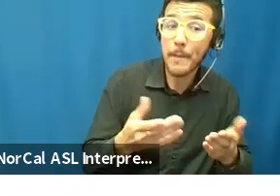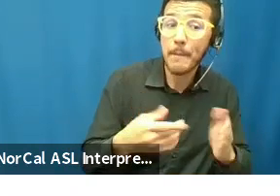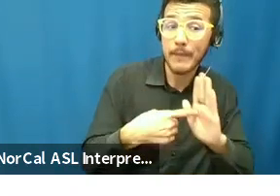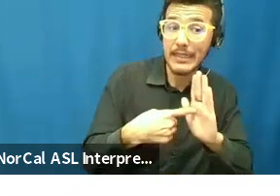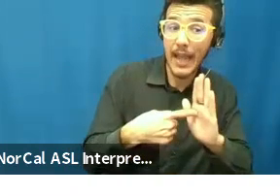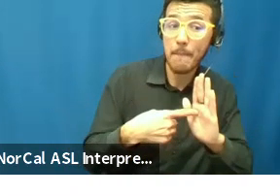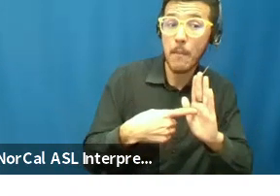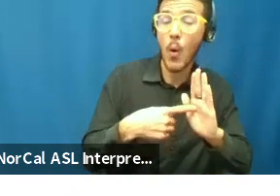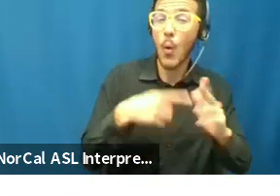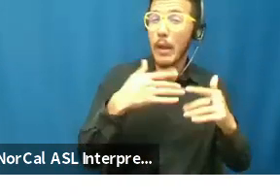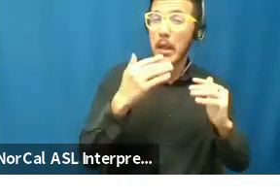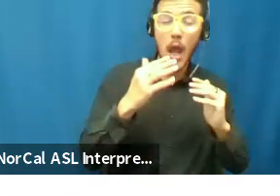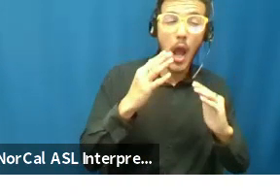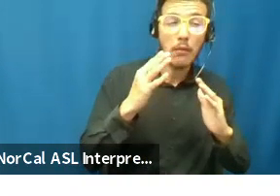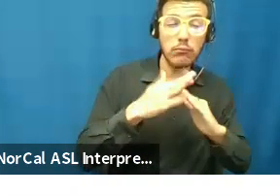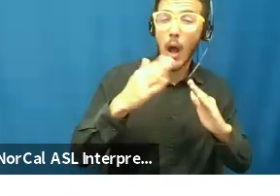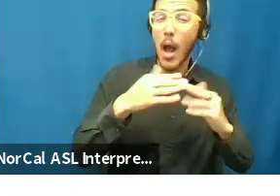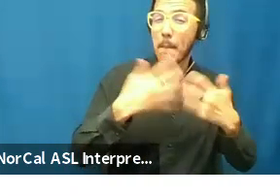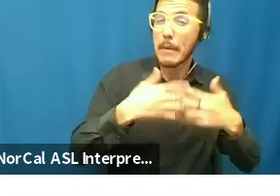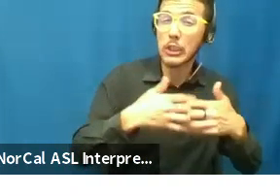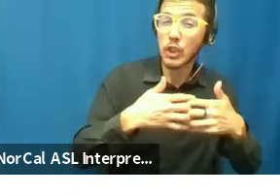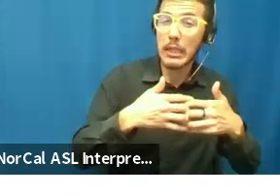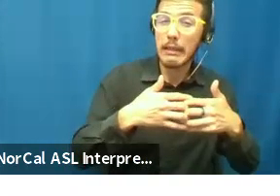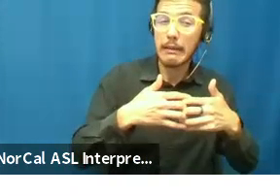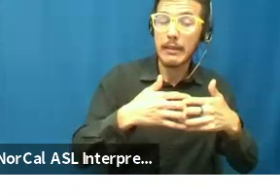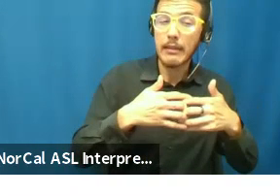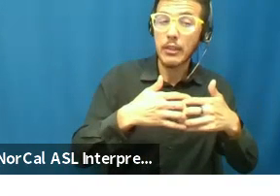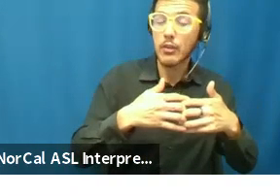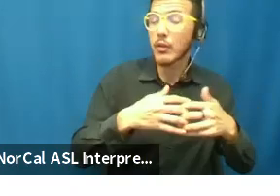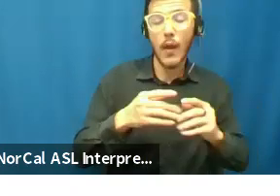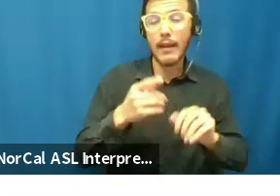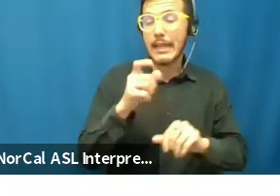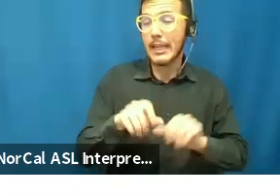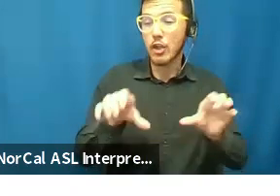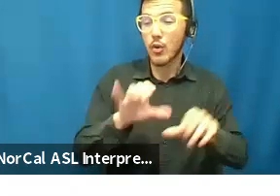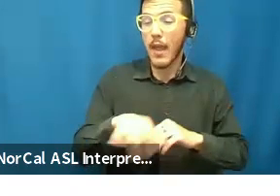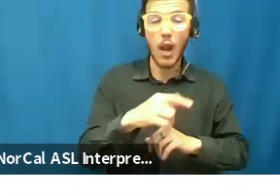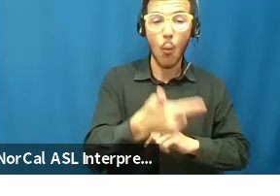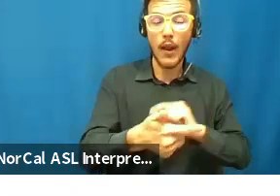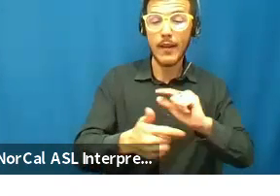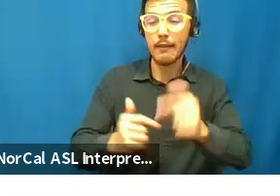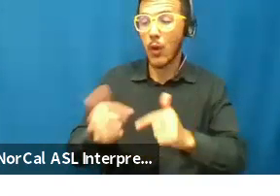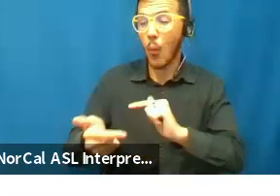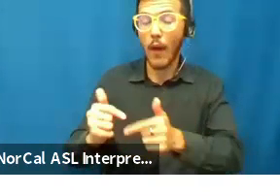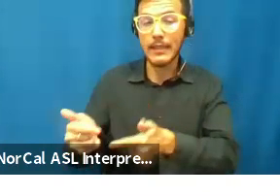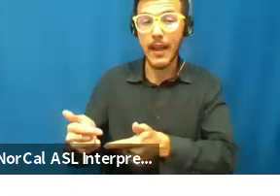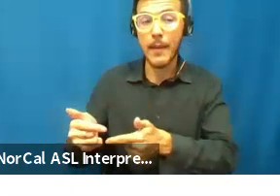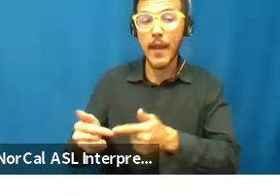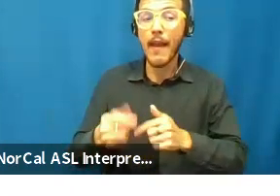one at a time. And then additionally some participants talked about how they rely on grants,